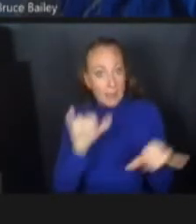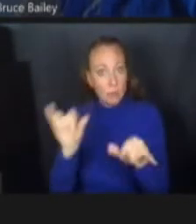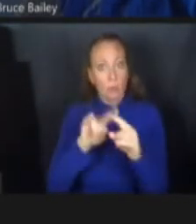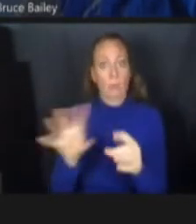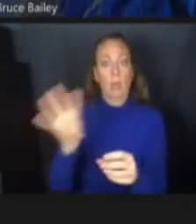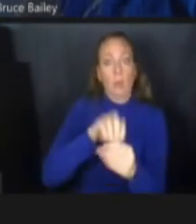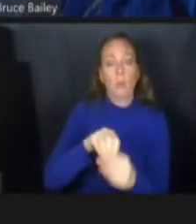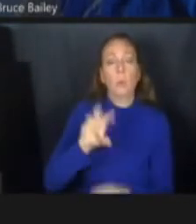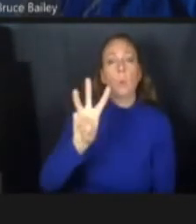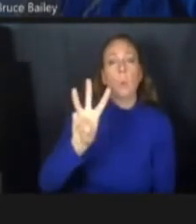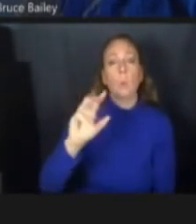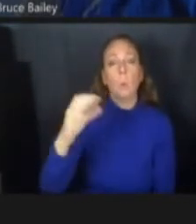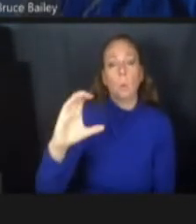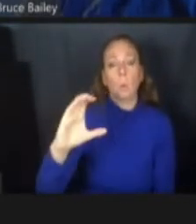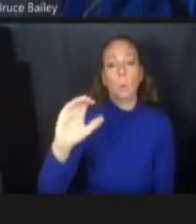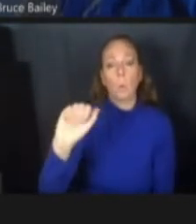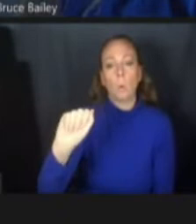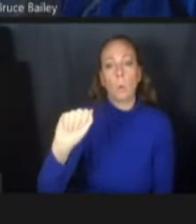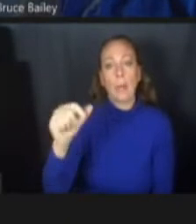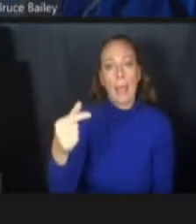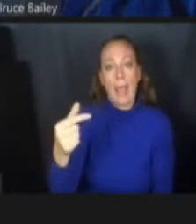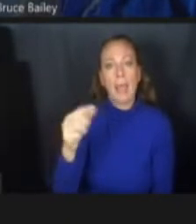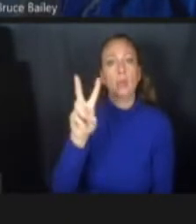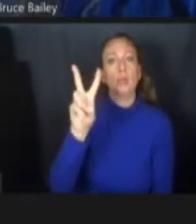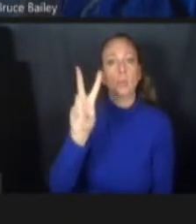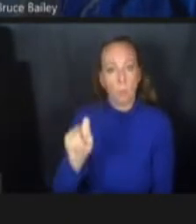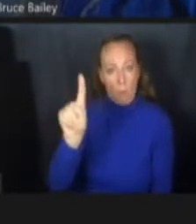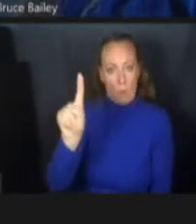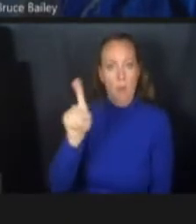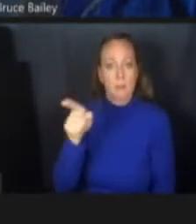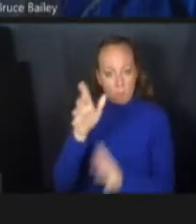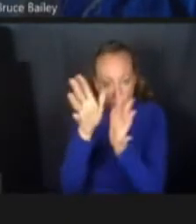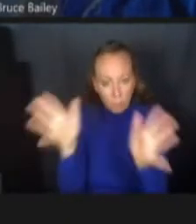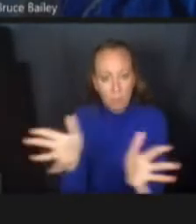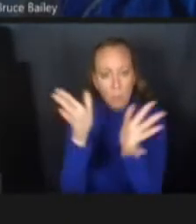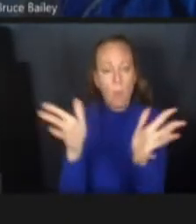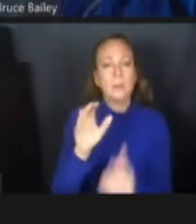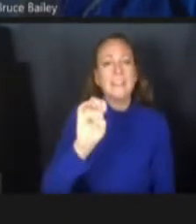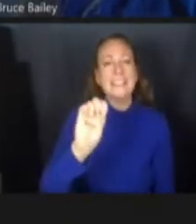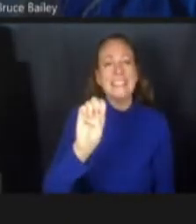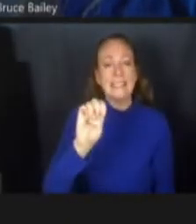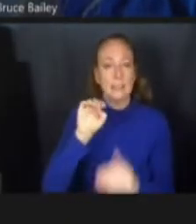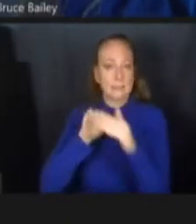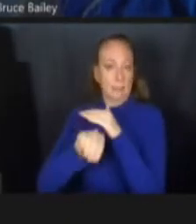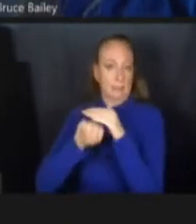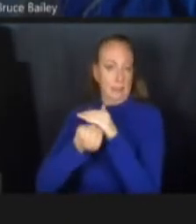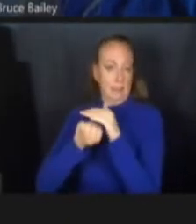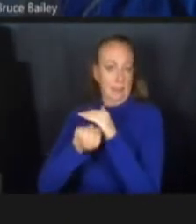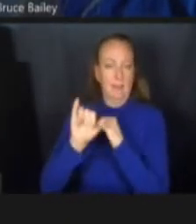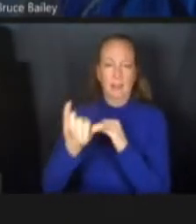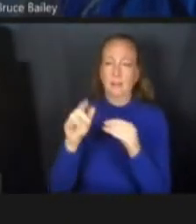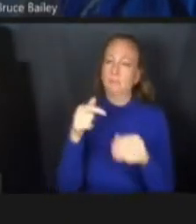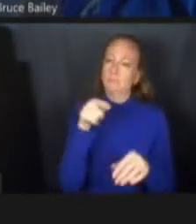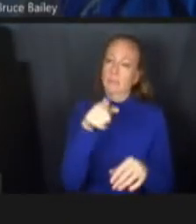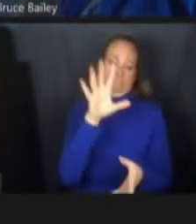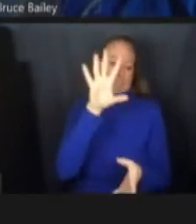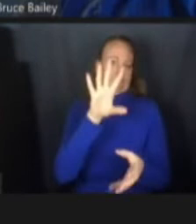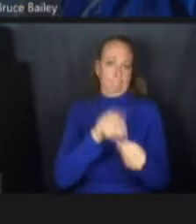And they're promoting e-accessibility. And this is just a brief overview of what's going on internationally.